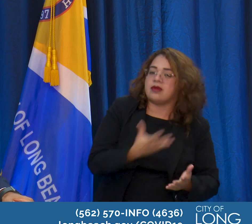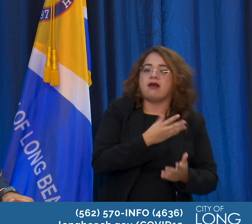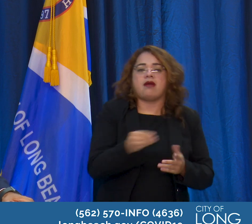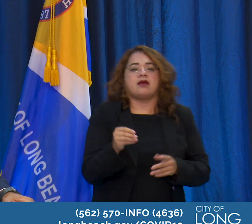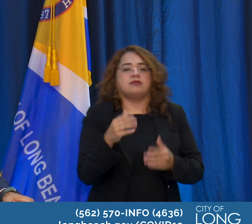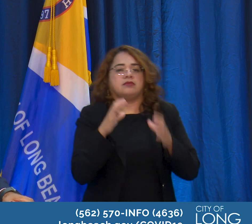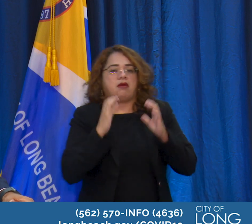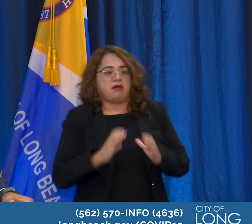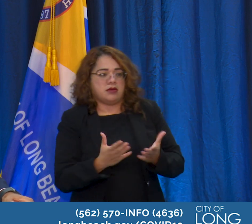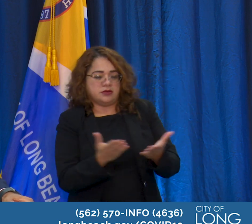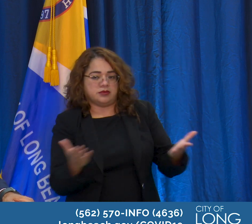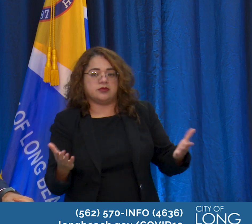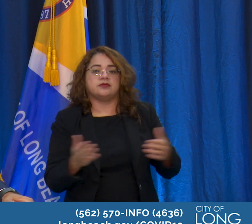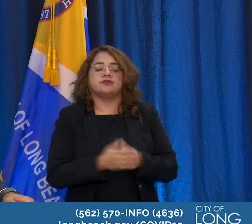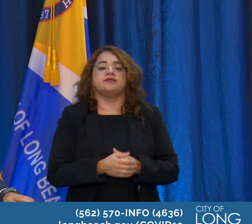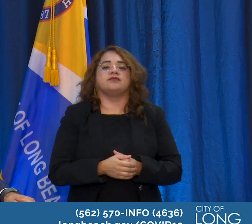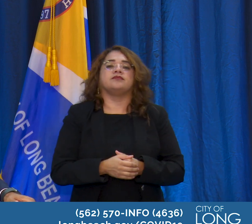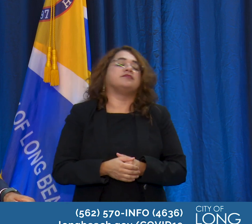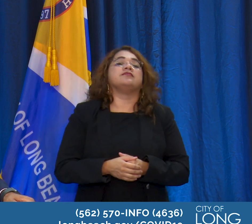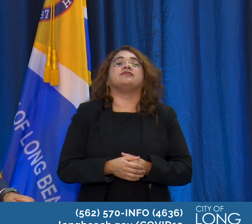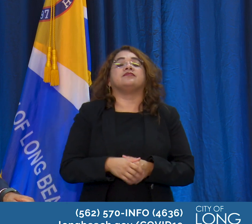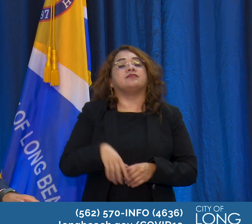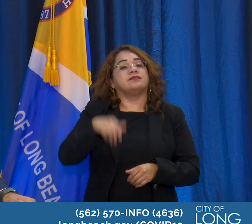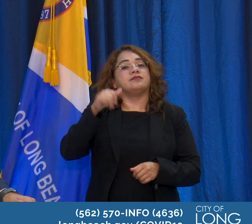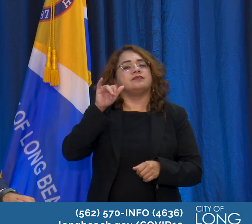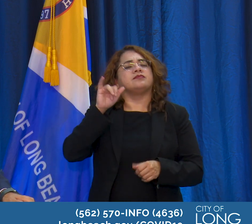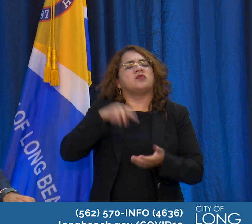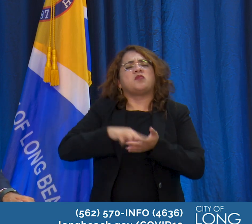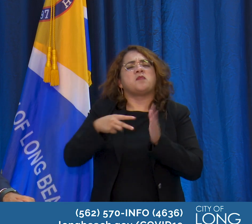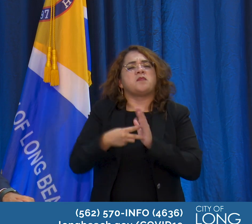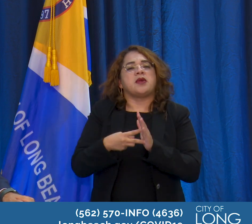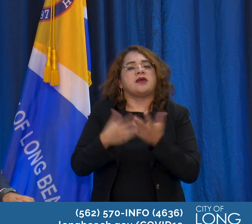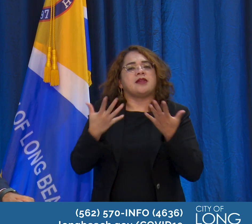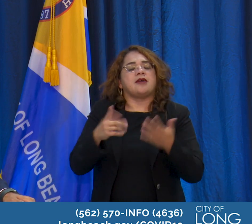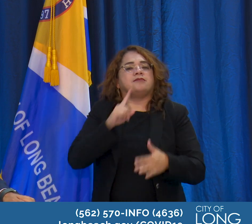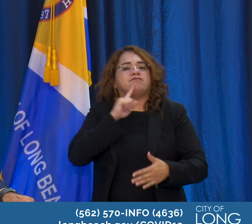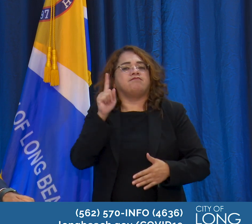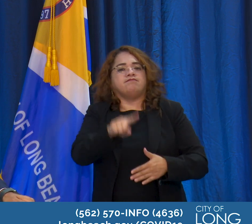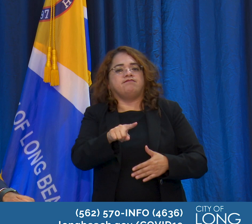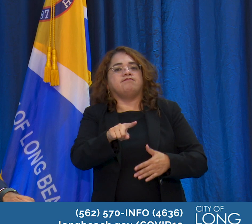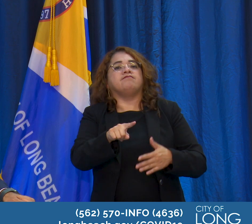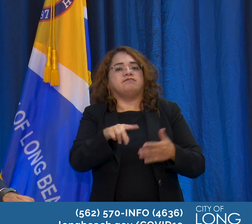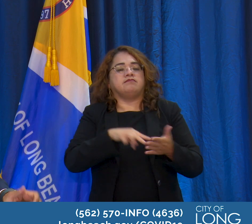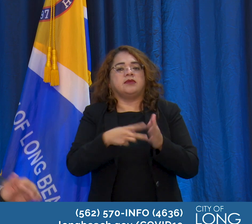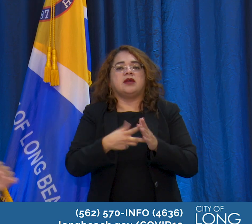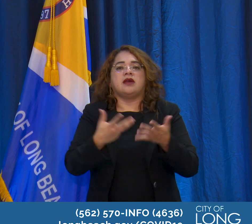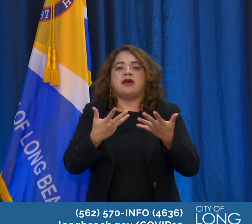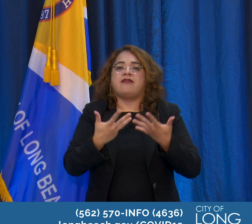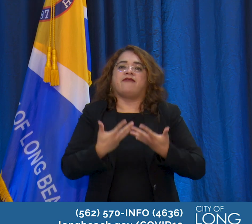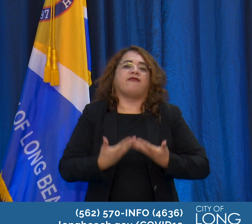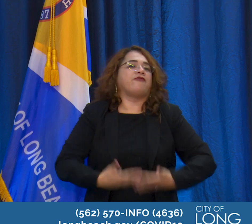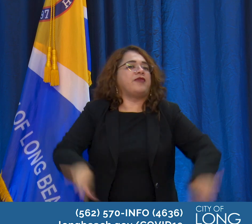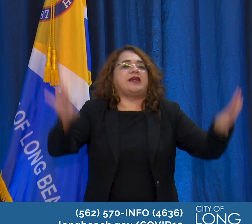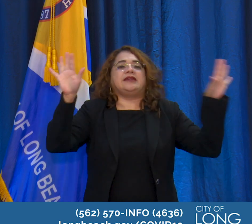That action that we took on hair salons and barber shops completes everything that we